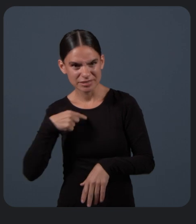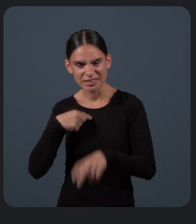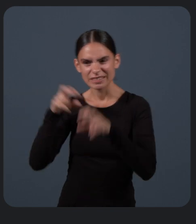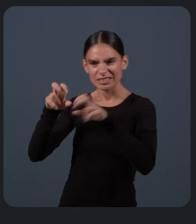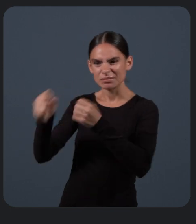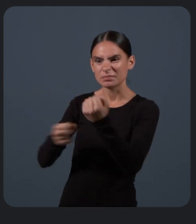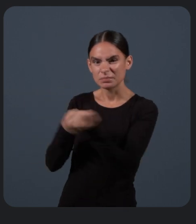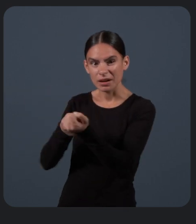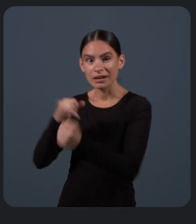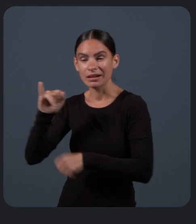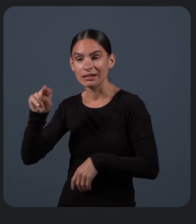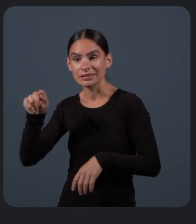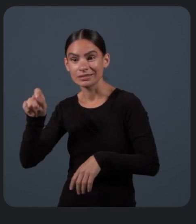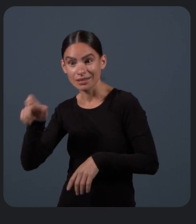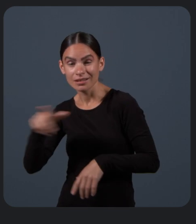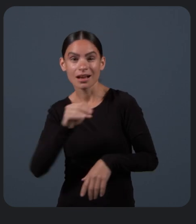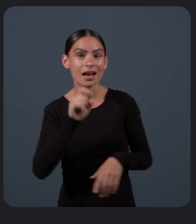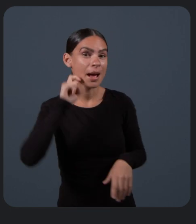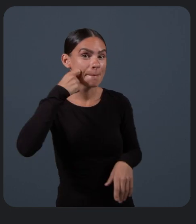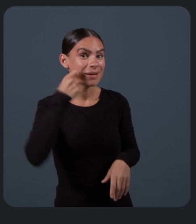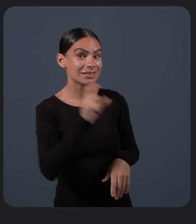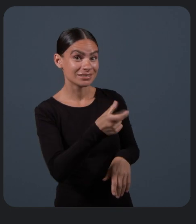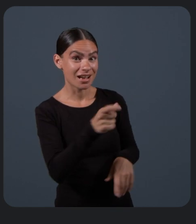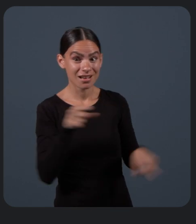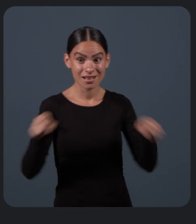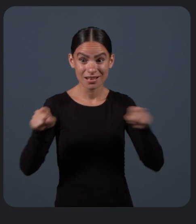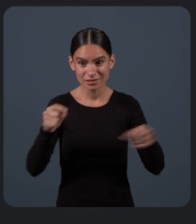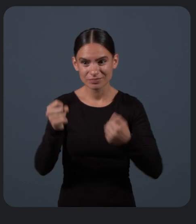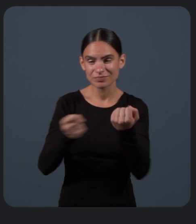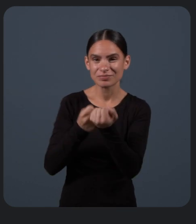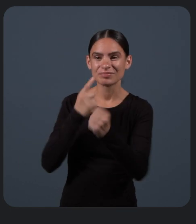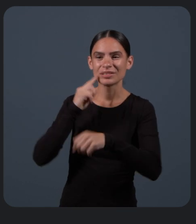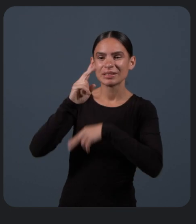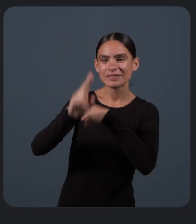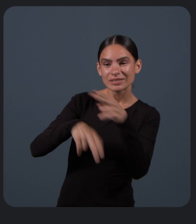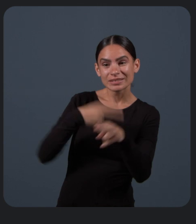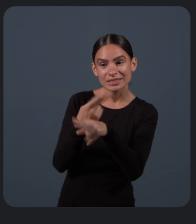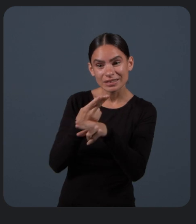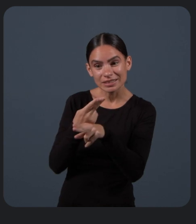silicon with support for universal binaries, so now you can build high-quality, compiled